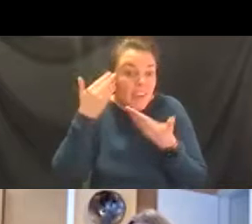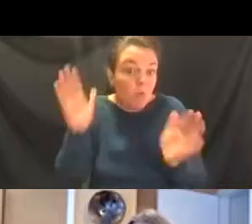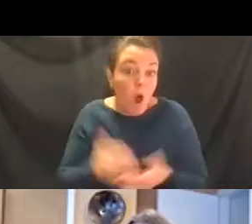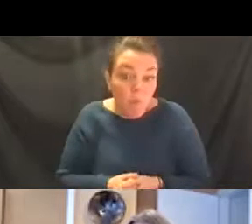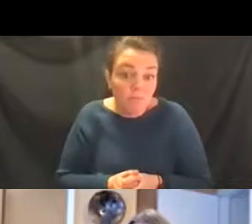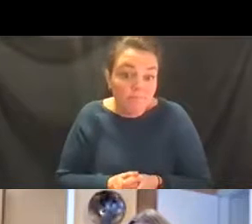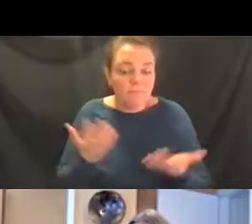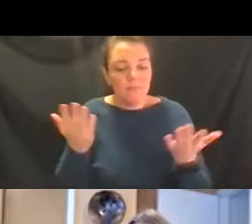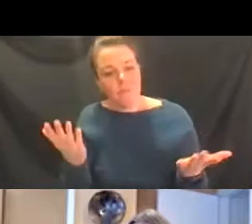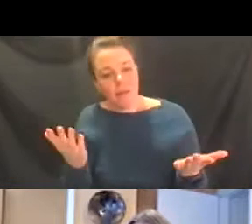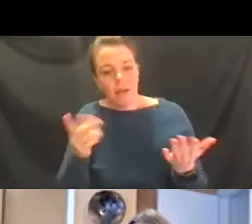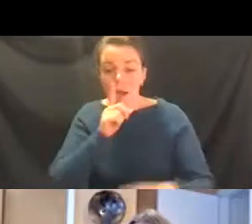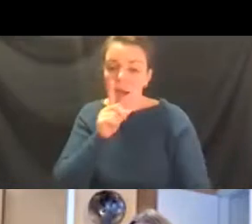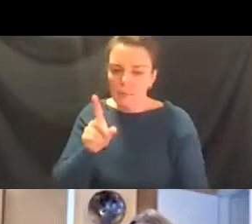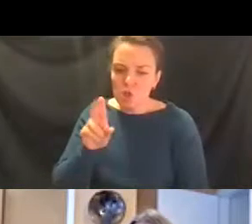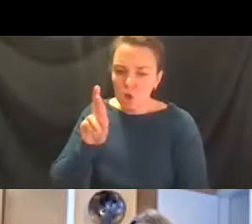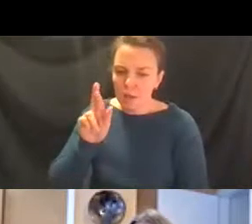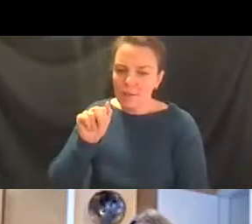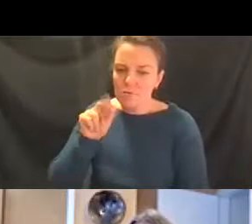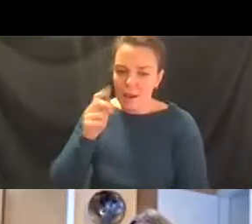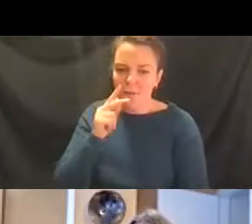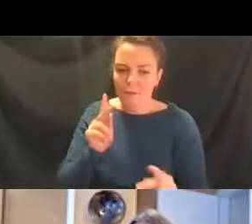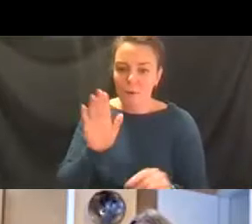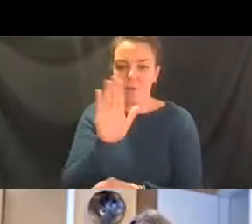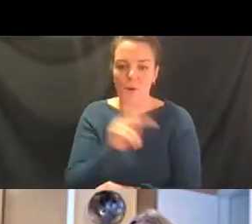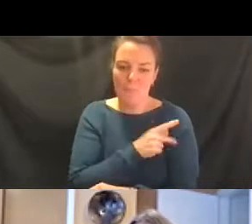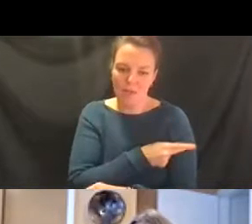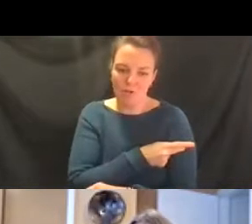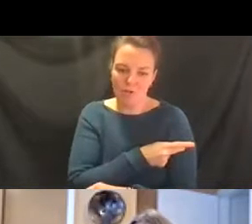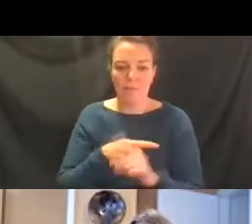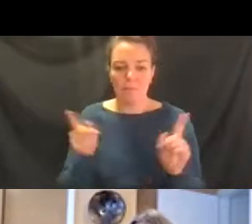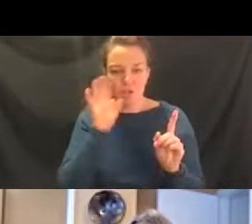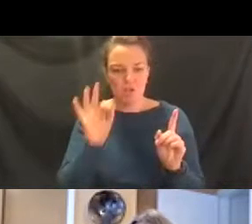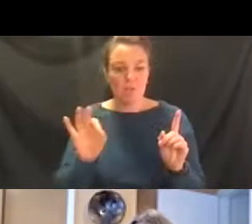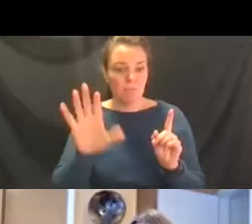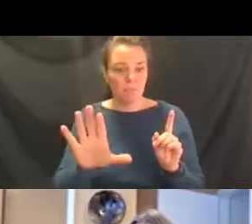it's rare for many of the patients that you're working with but I just want to call that out.